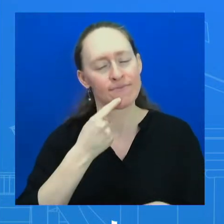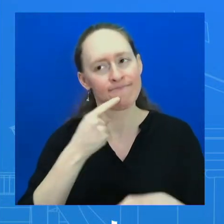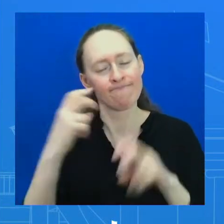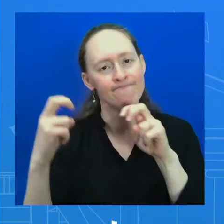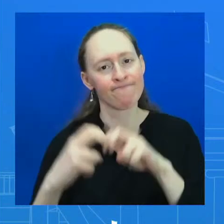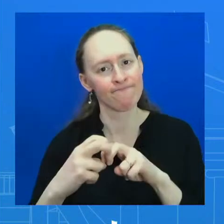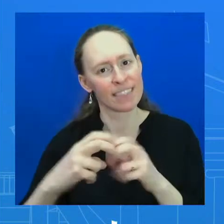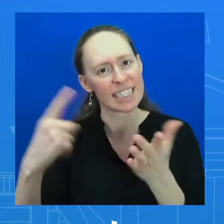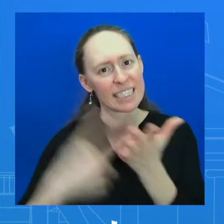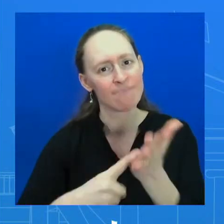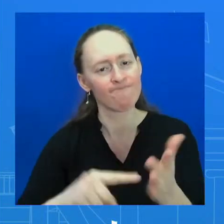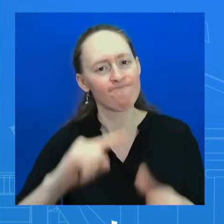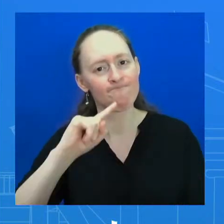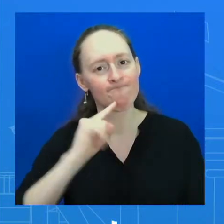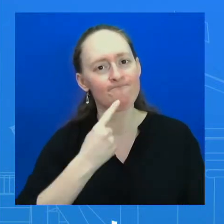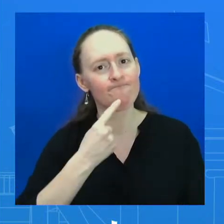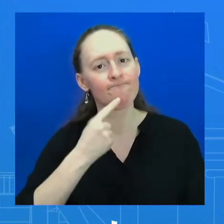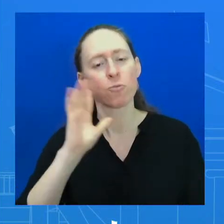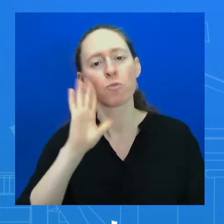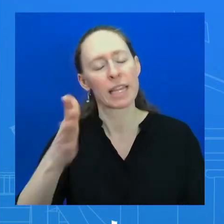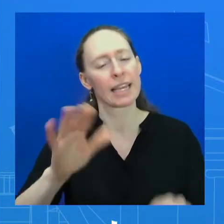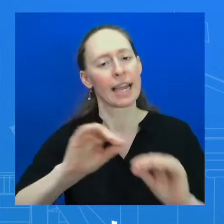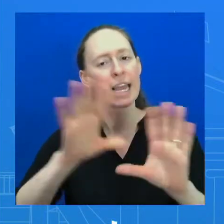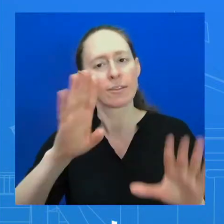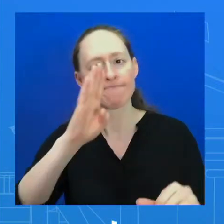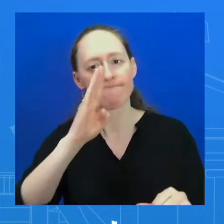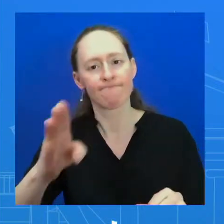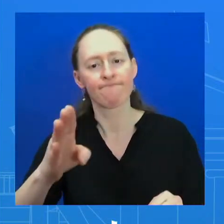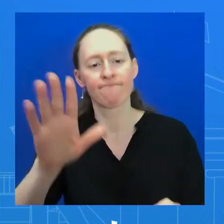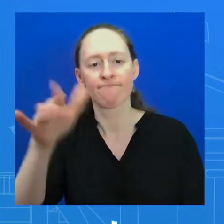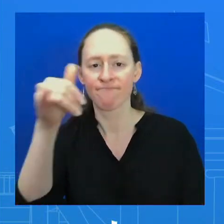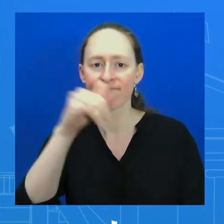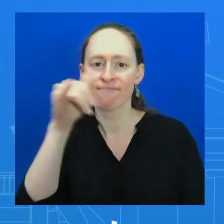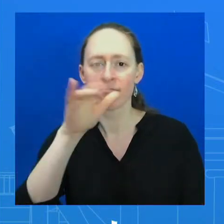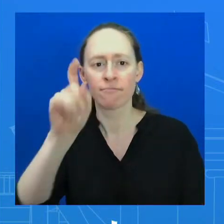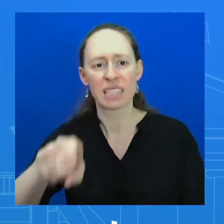that we have to protect innocent civilian lives.